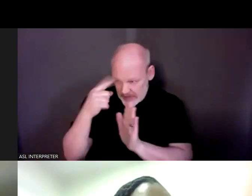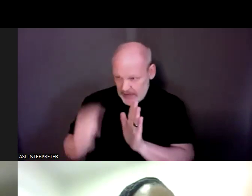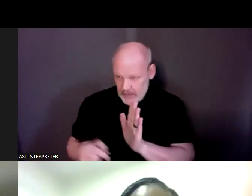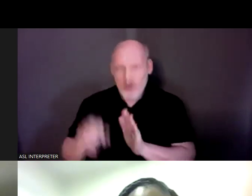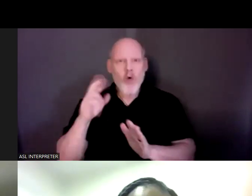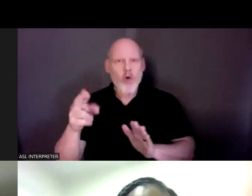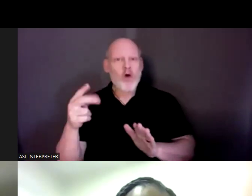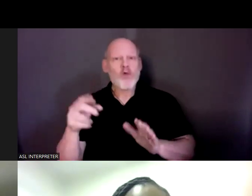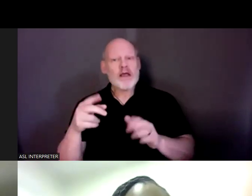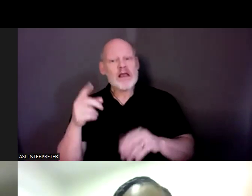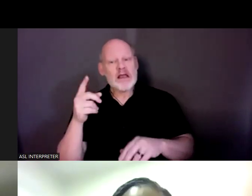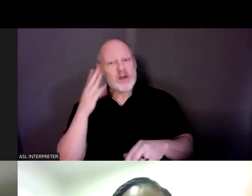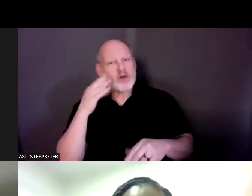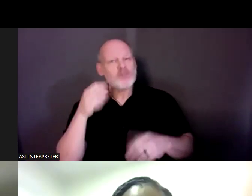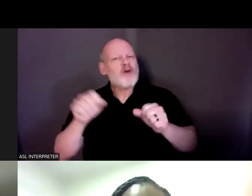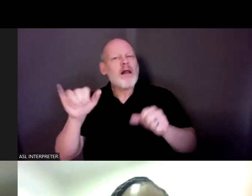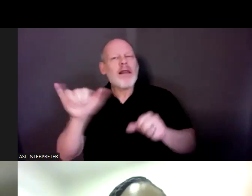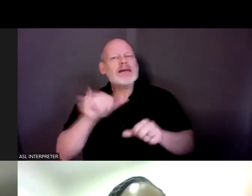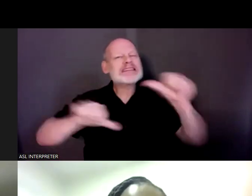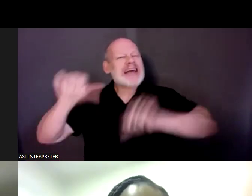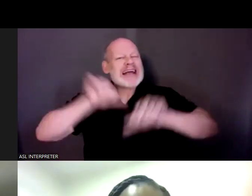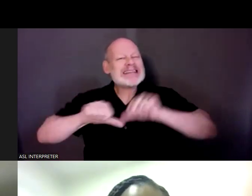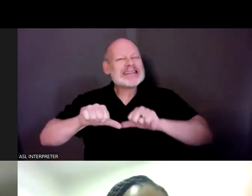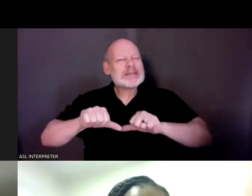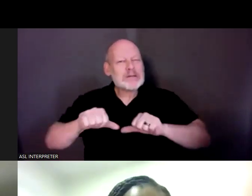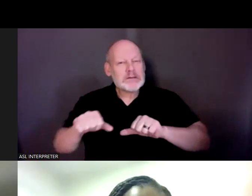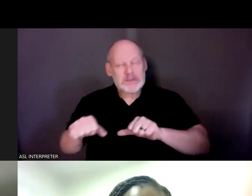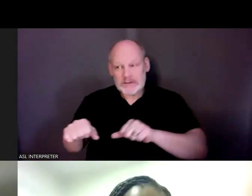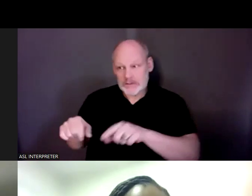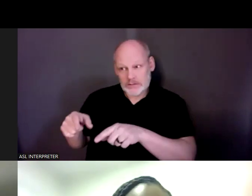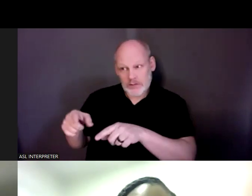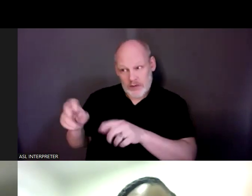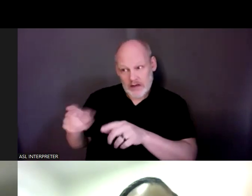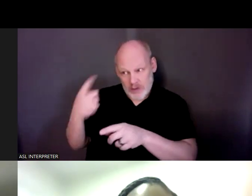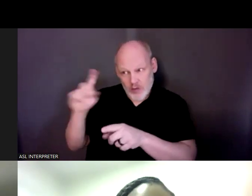did it work? Let's adjust right? So really just again honing in on it and just those clear